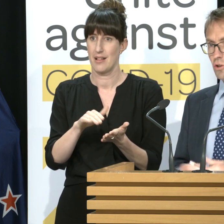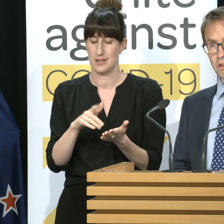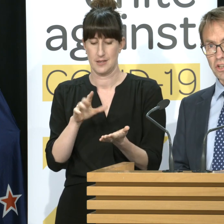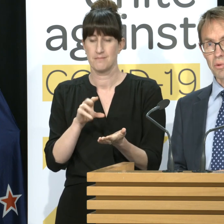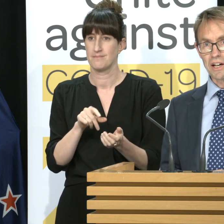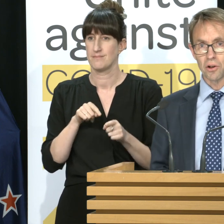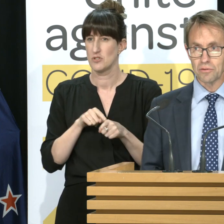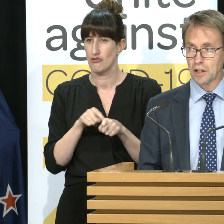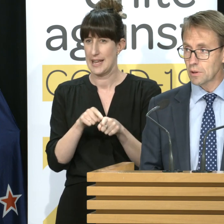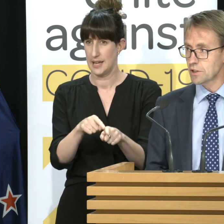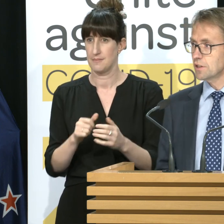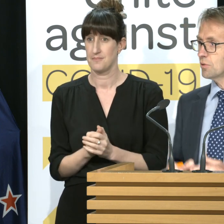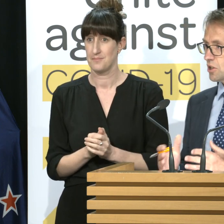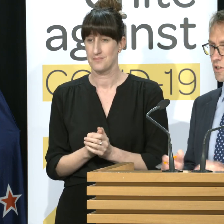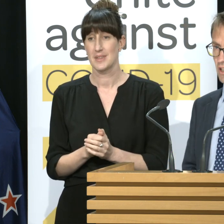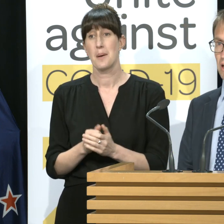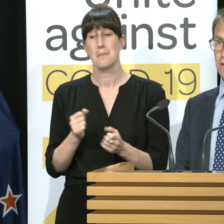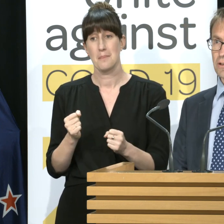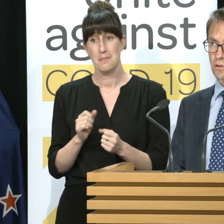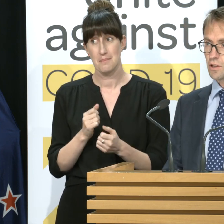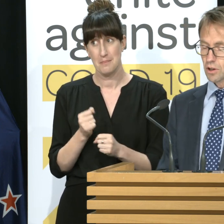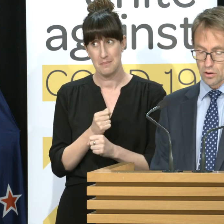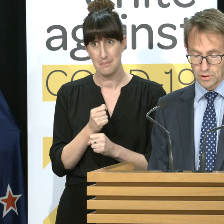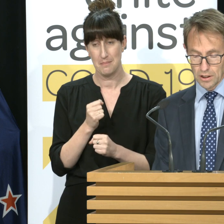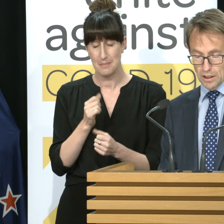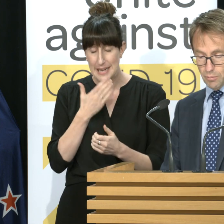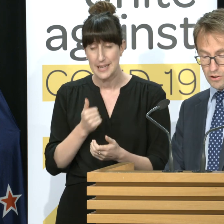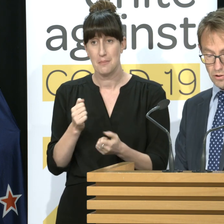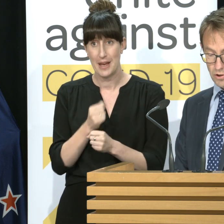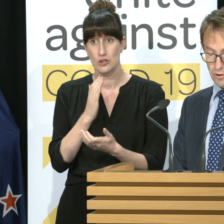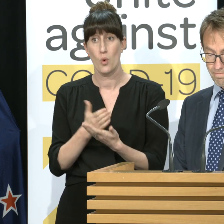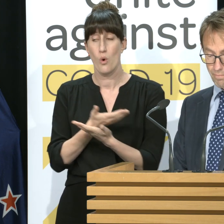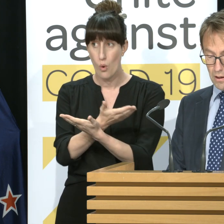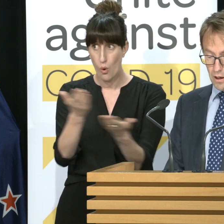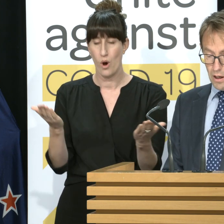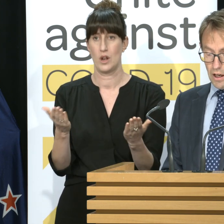in terms of the QR code availability to actually scan and using the codes. Please do so.